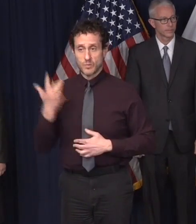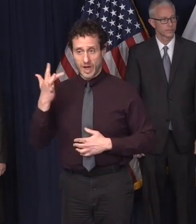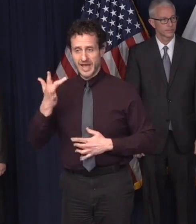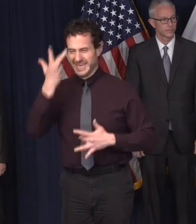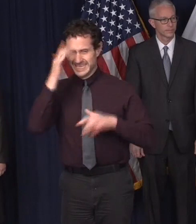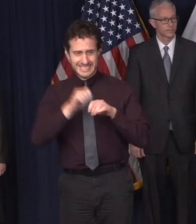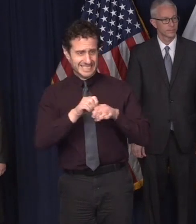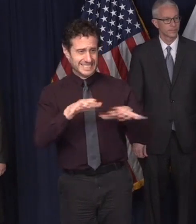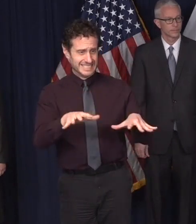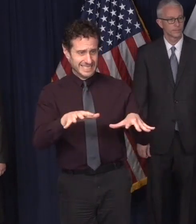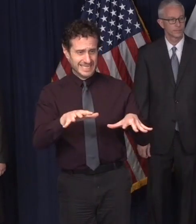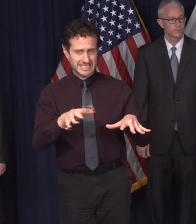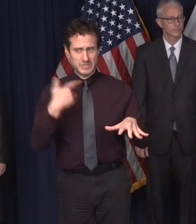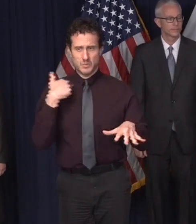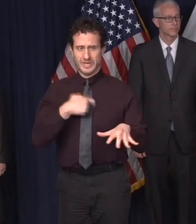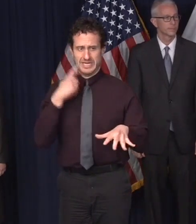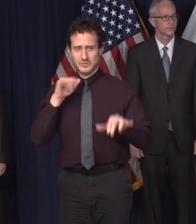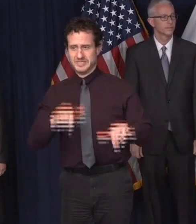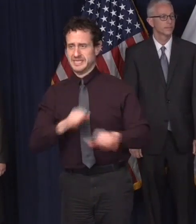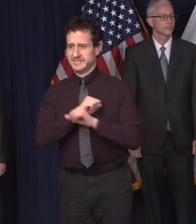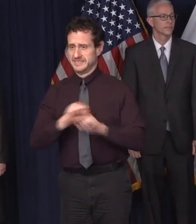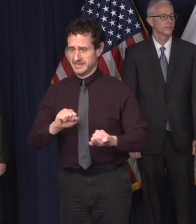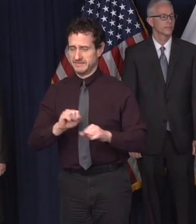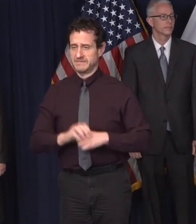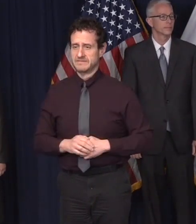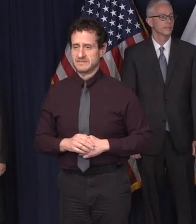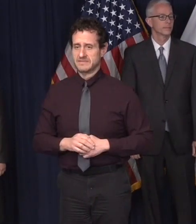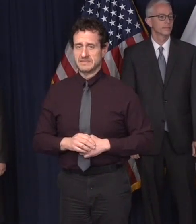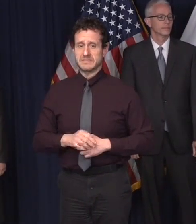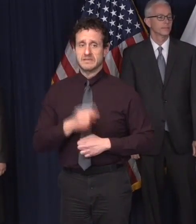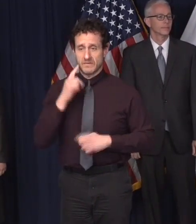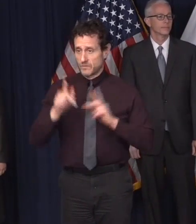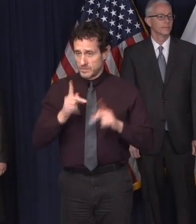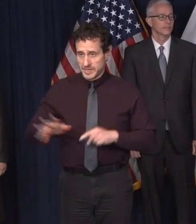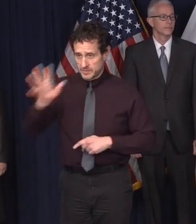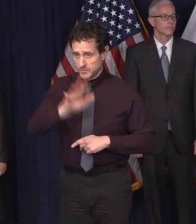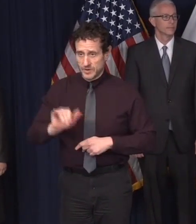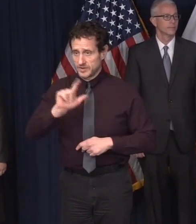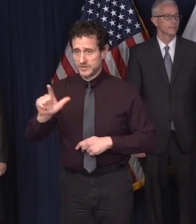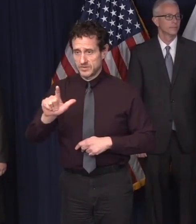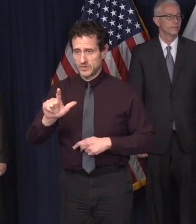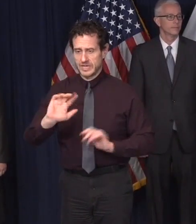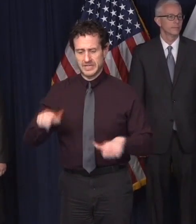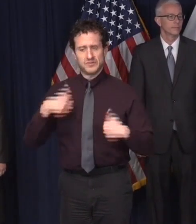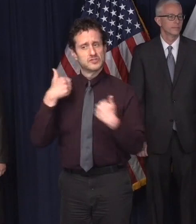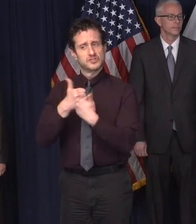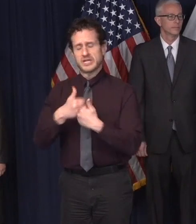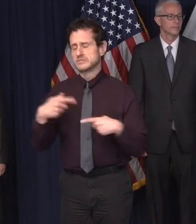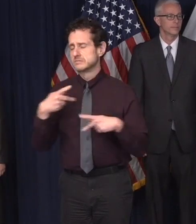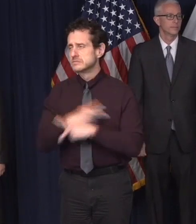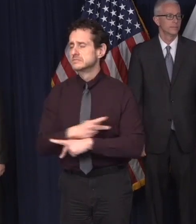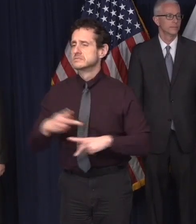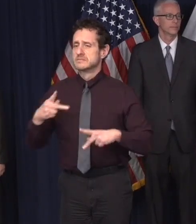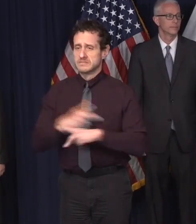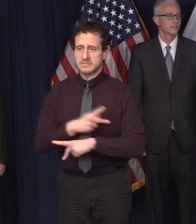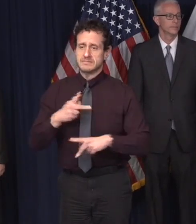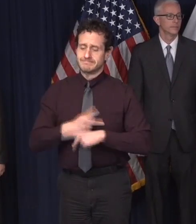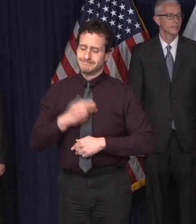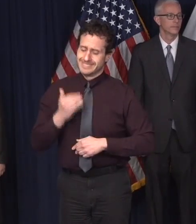TOOK AFFECT ON MARCH 21, WELL, EACH STEP WE HAVE BEEN FORCED TO TAKE BY THIS PANDEMIC HAS MADE